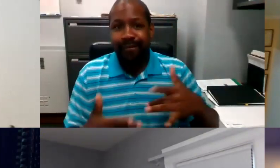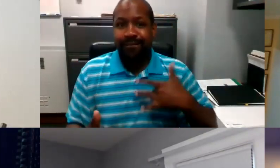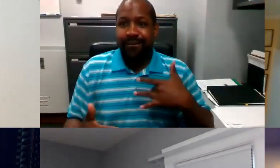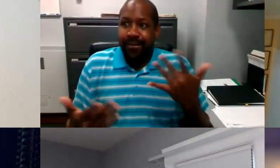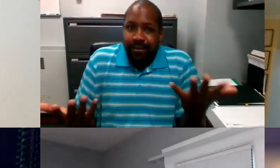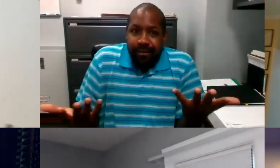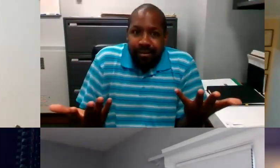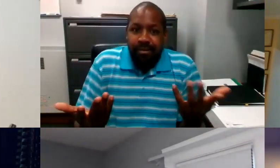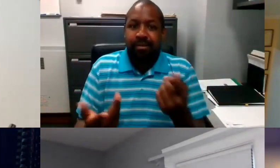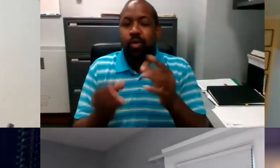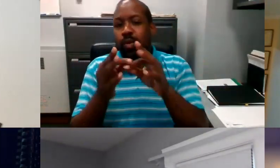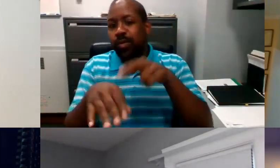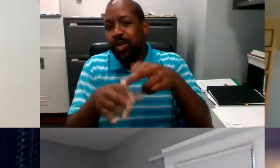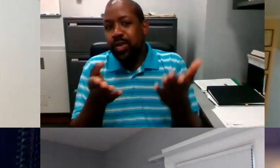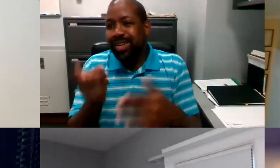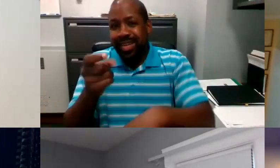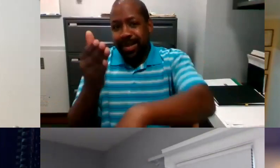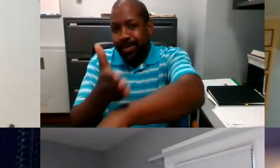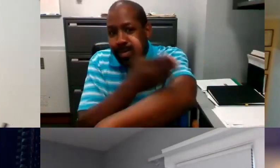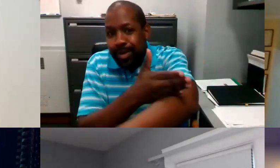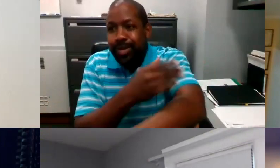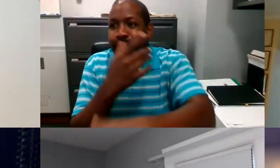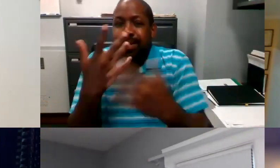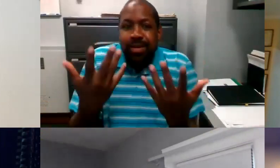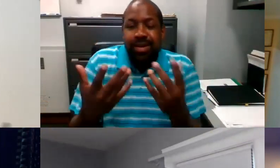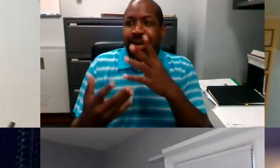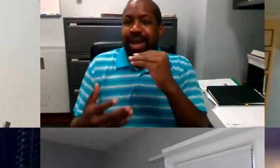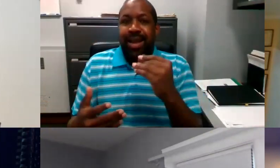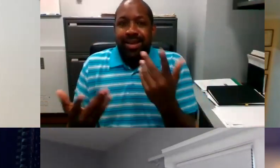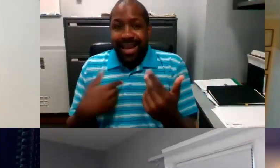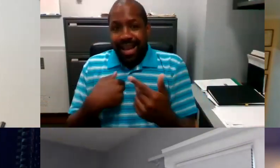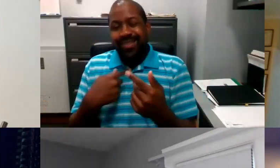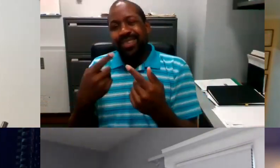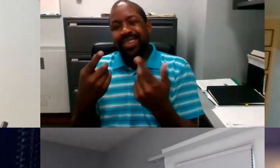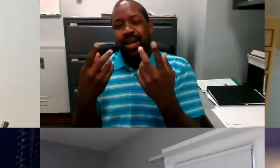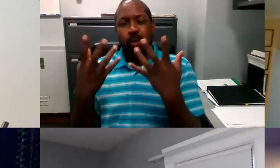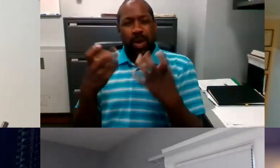NOTHING IS HAPPENING. NOTHING HAS CHANGED.